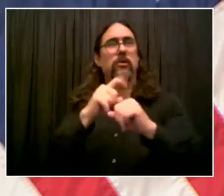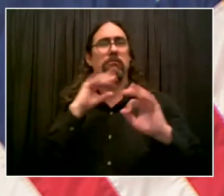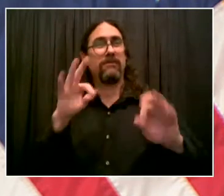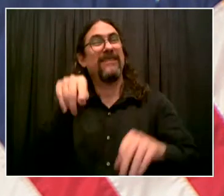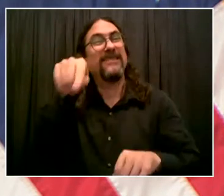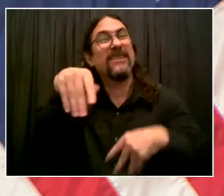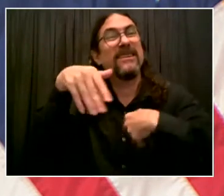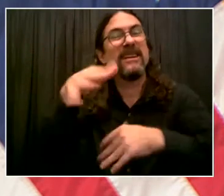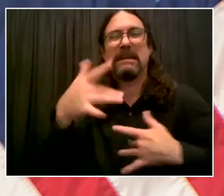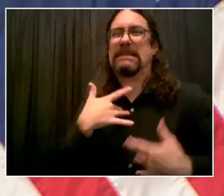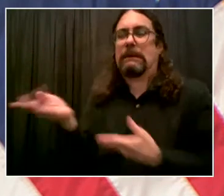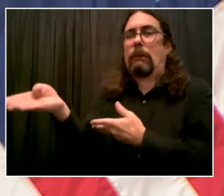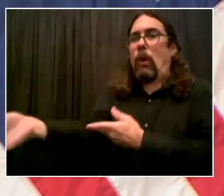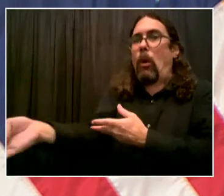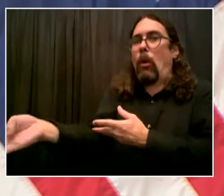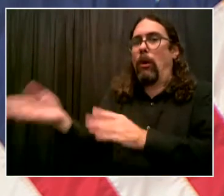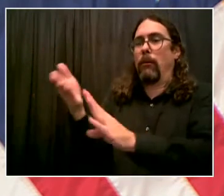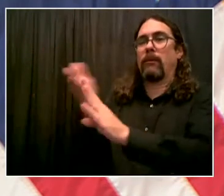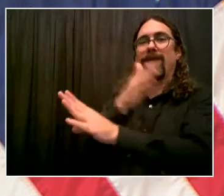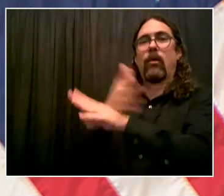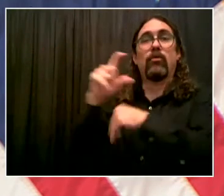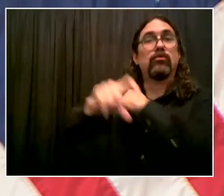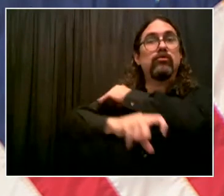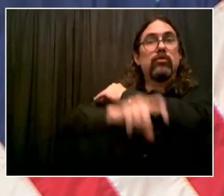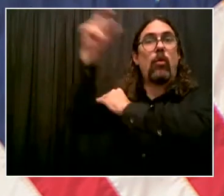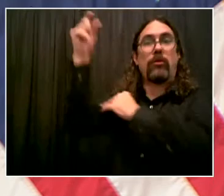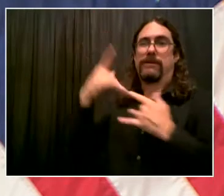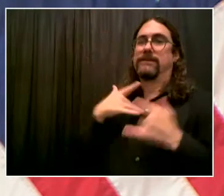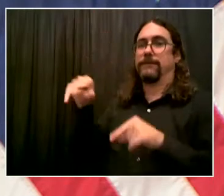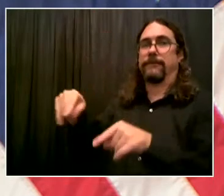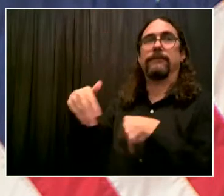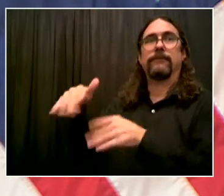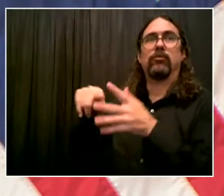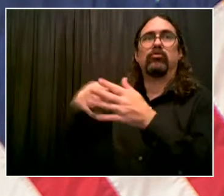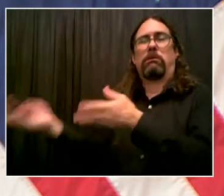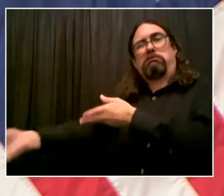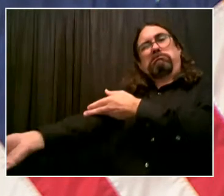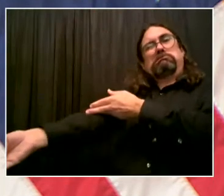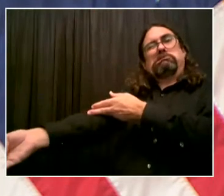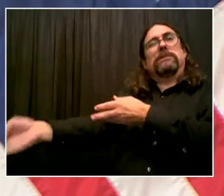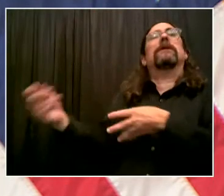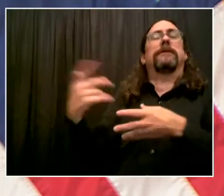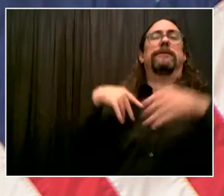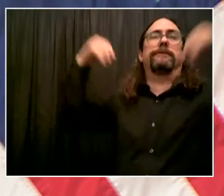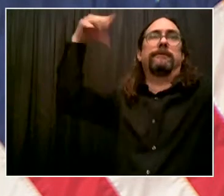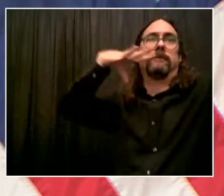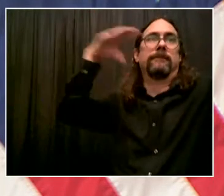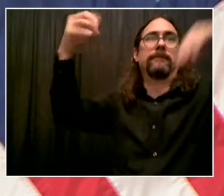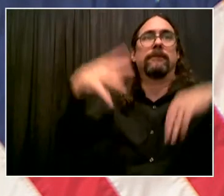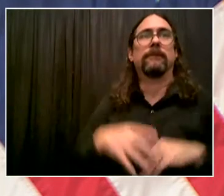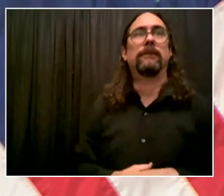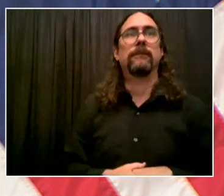IT WILL REMAIN OPEN. AS A REMINDER, OFFICERS WILL BE OUT THERE TO